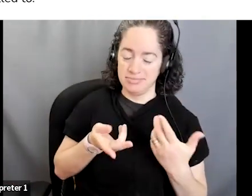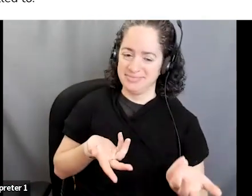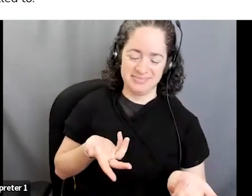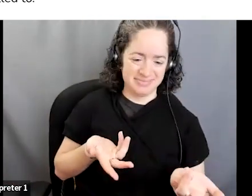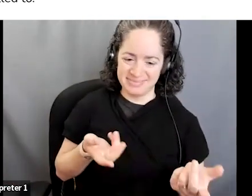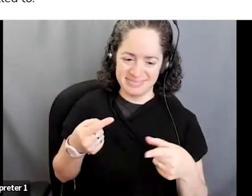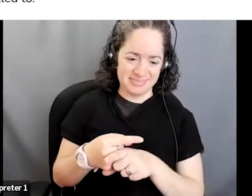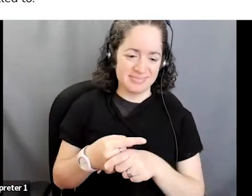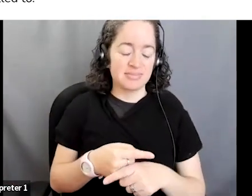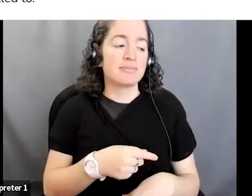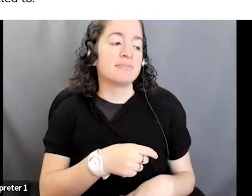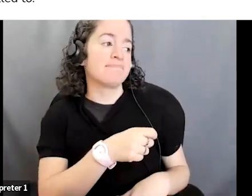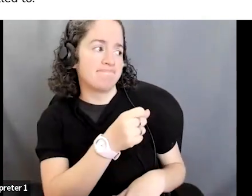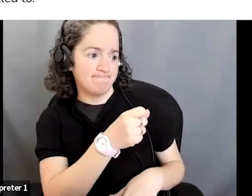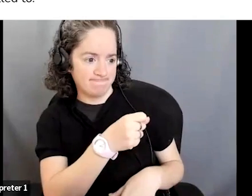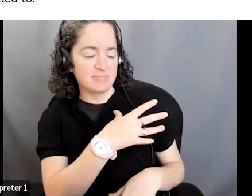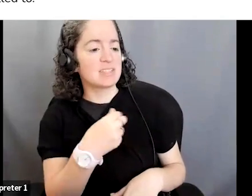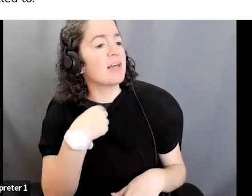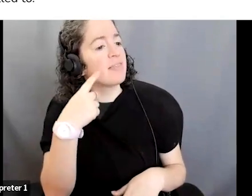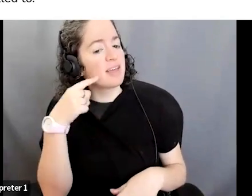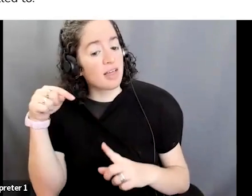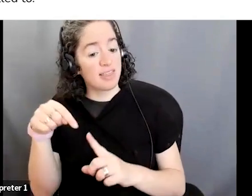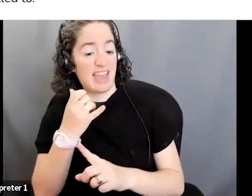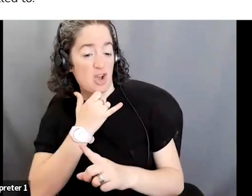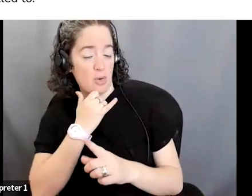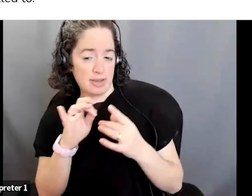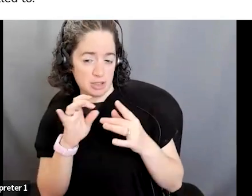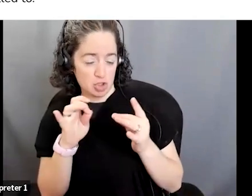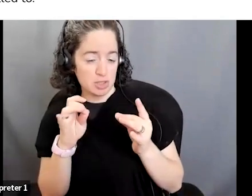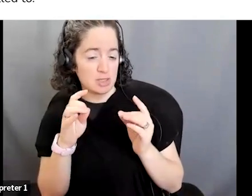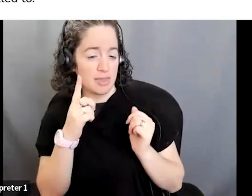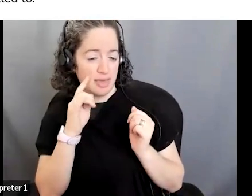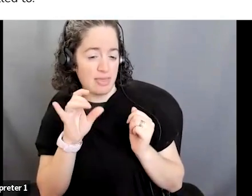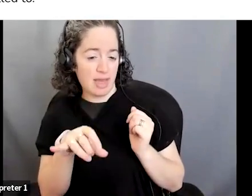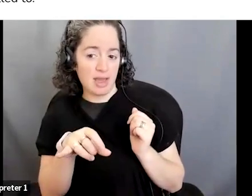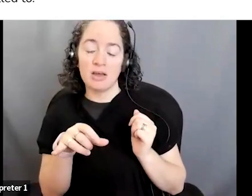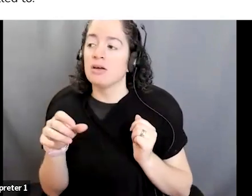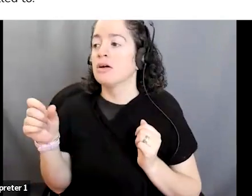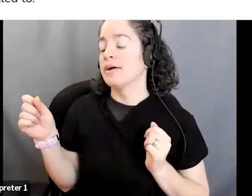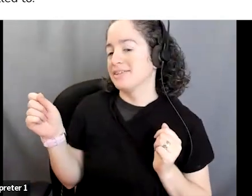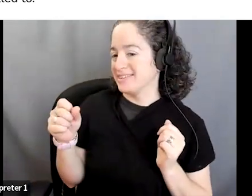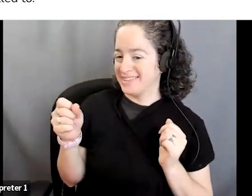Then I think as far as error messages, I think there was also-- Were a huge motley crew.